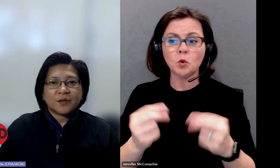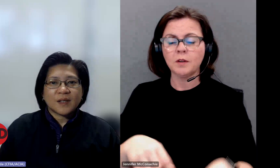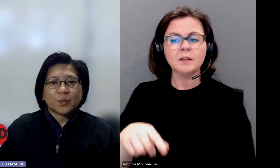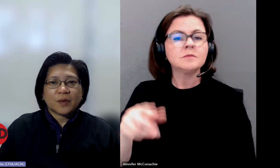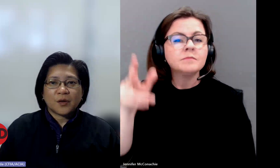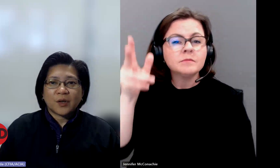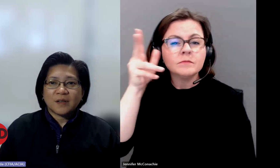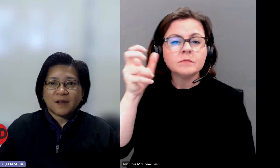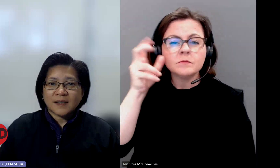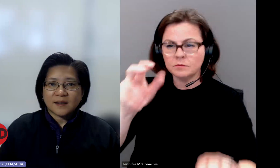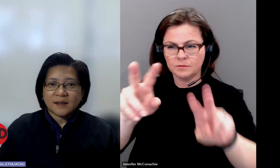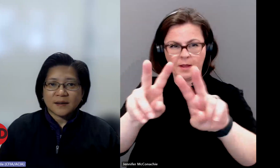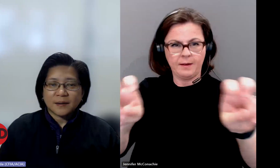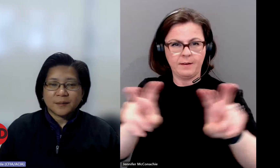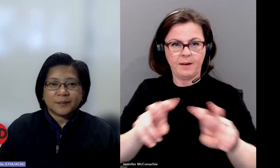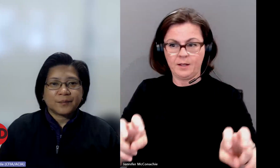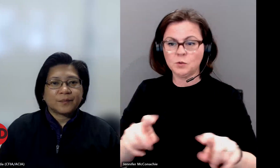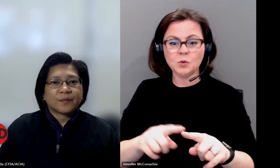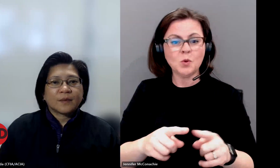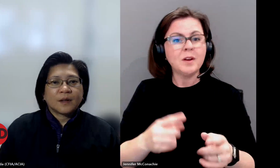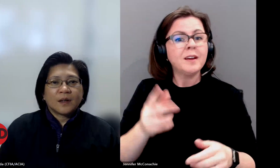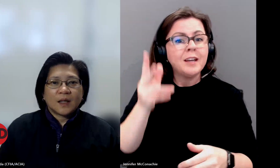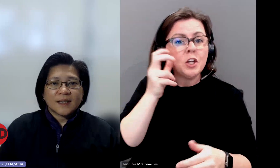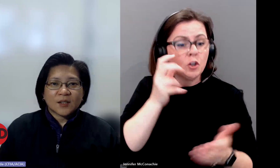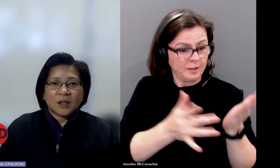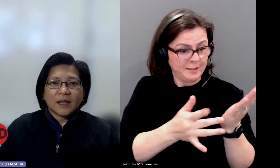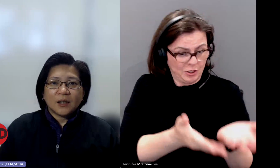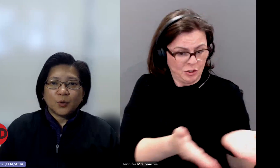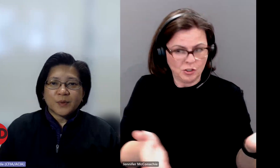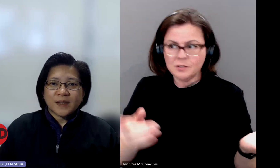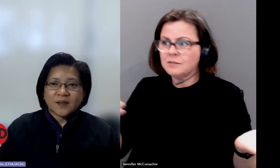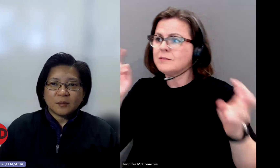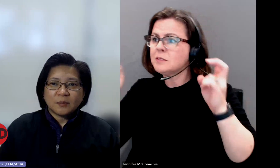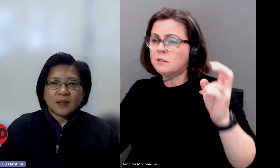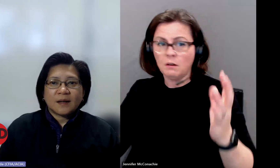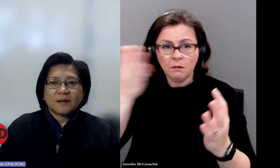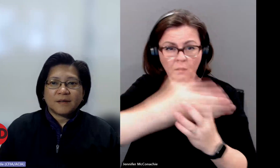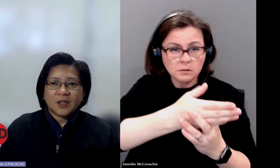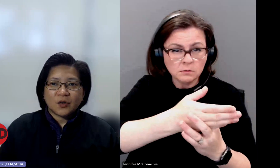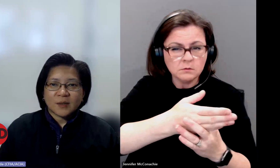with hearing devices, installing a loop system, video displays,